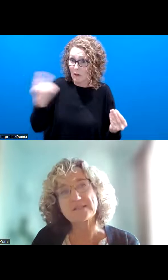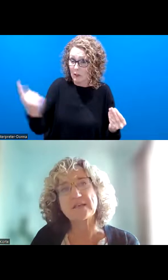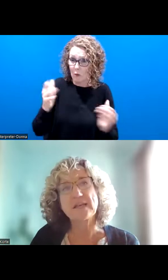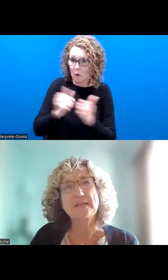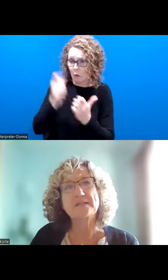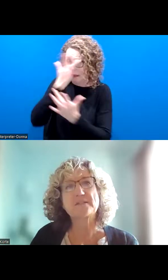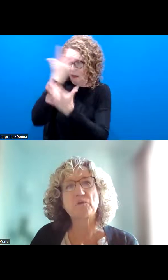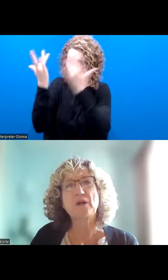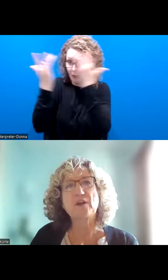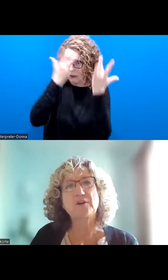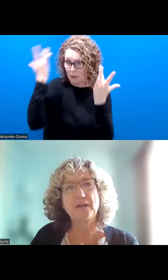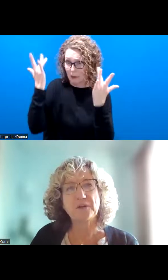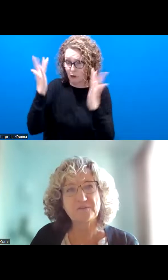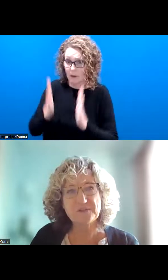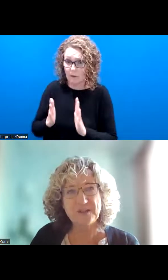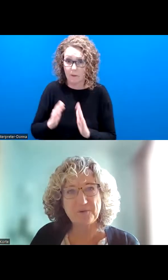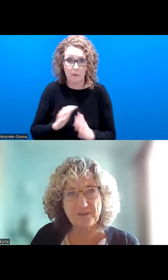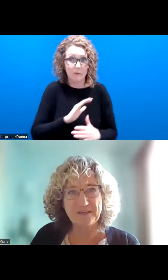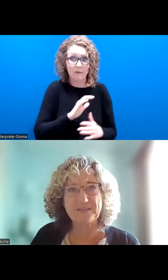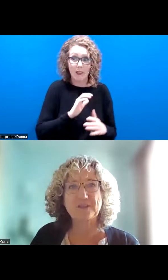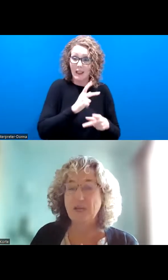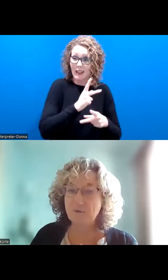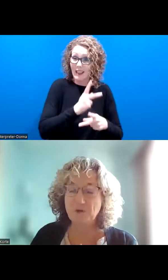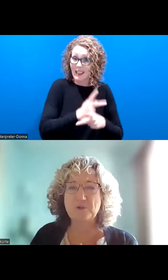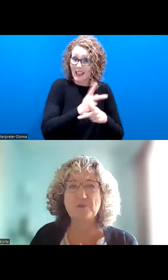kind of an interruption in your employment, you don't have to pay while you are